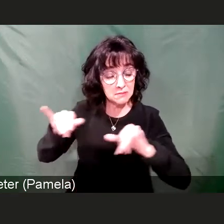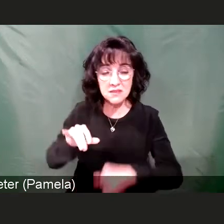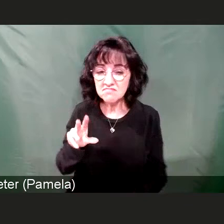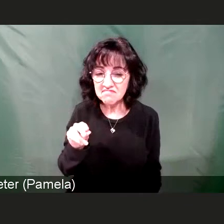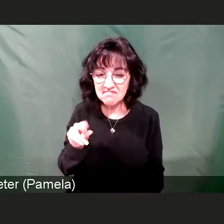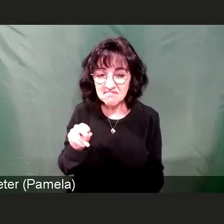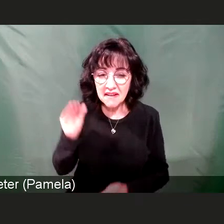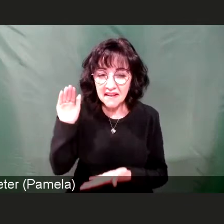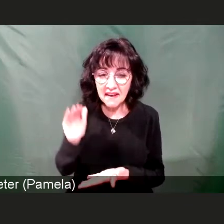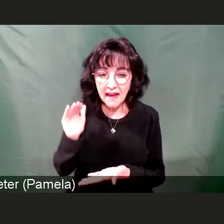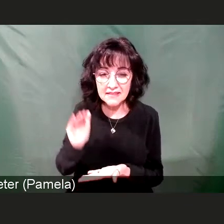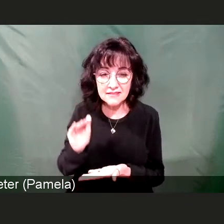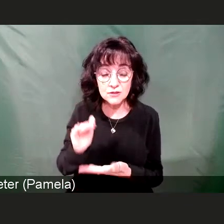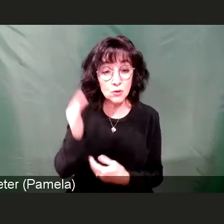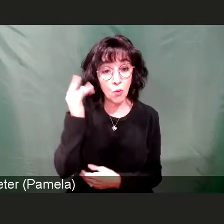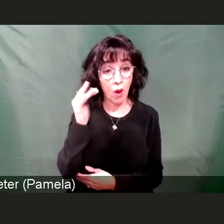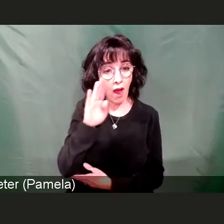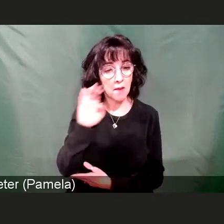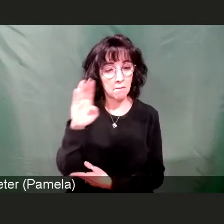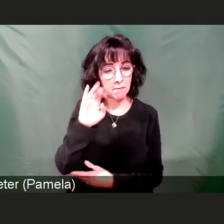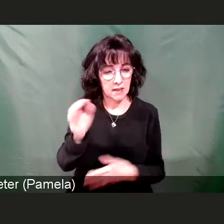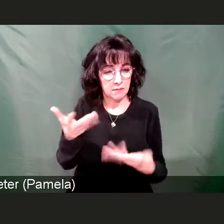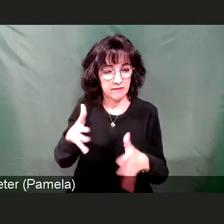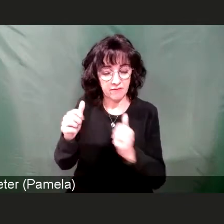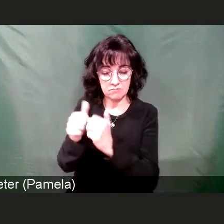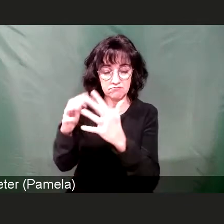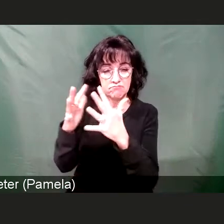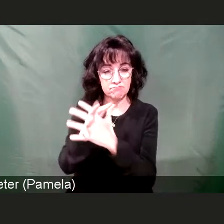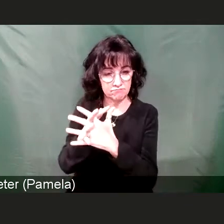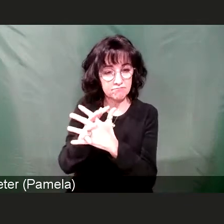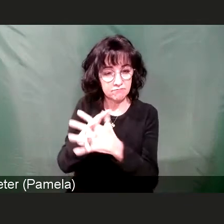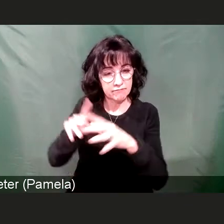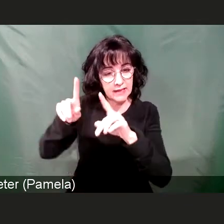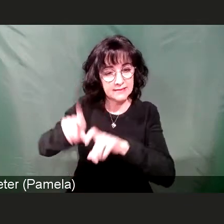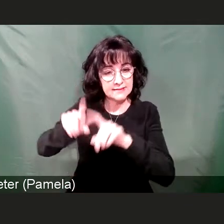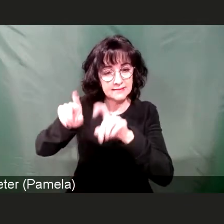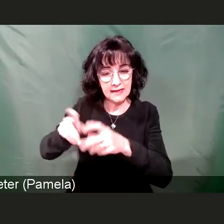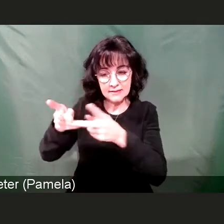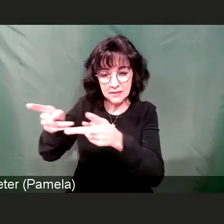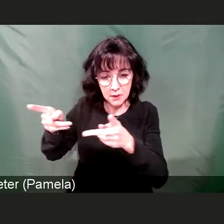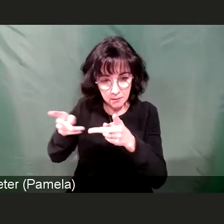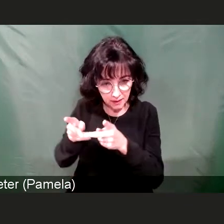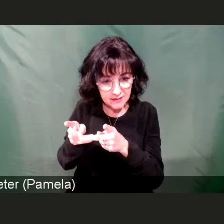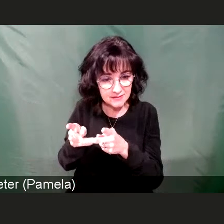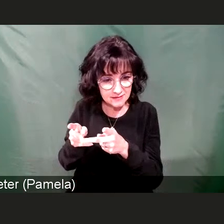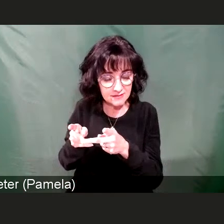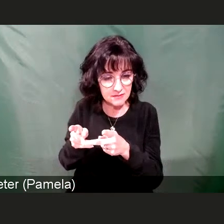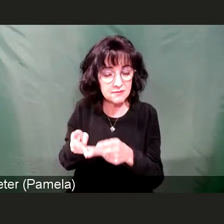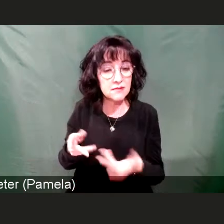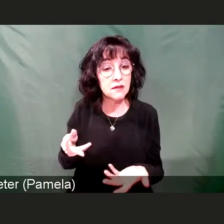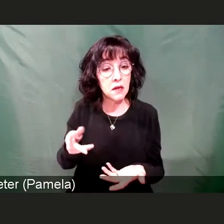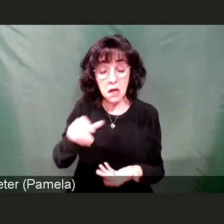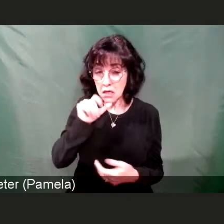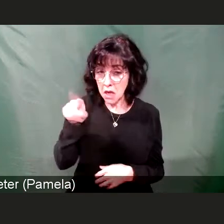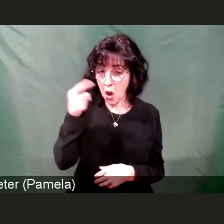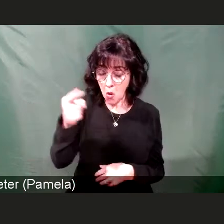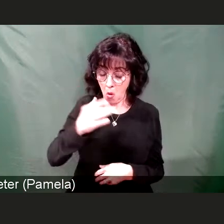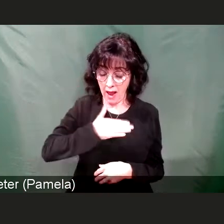along with many other organizations to make sure that those in our area and in the county and throughout the state